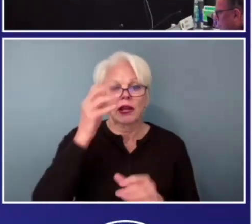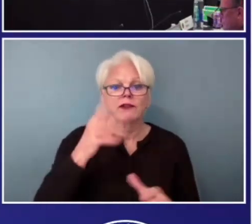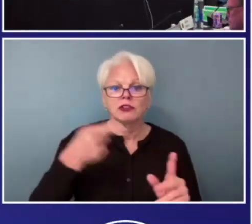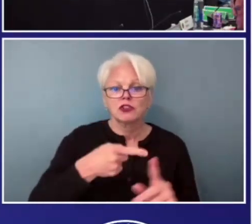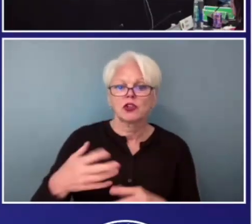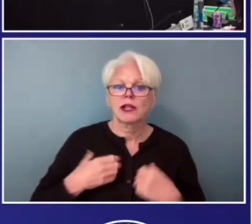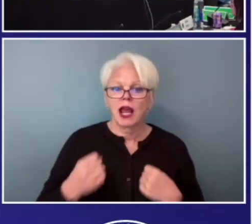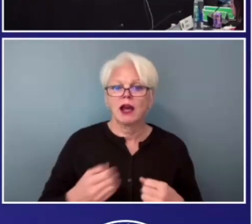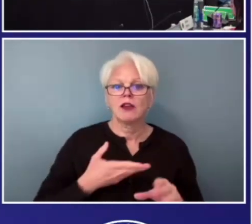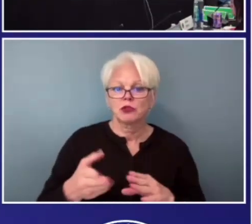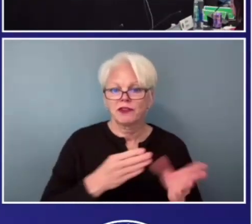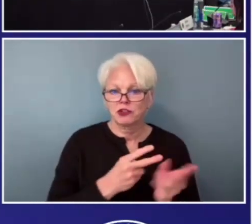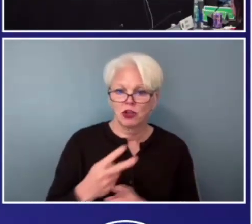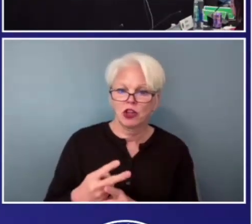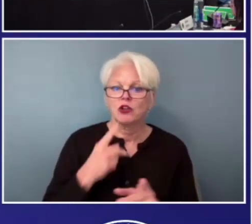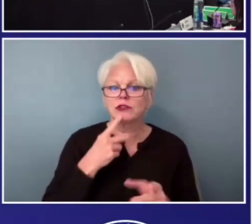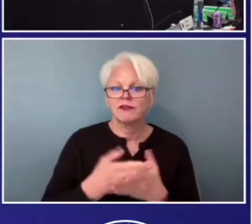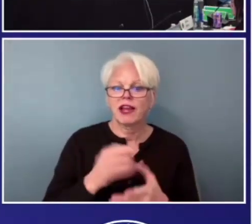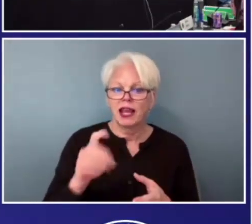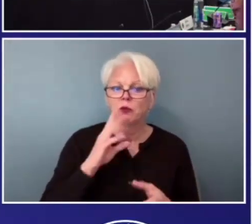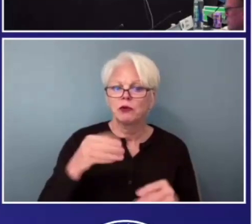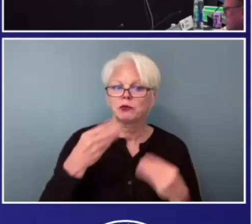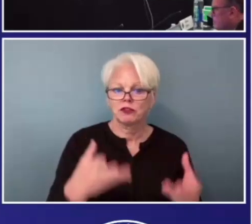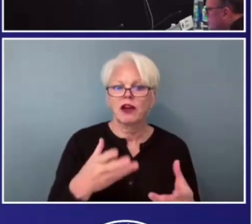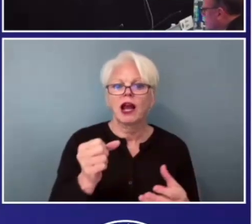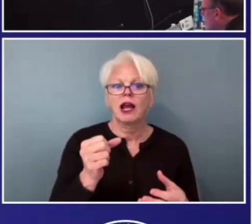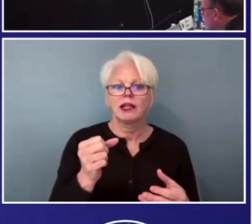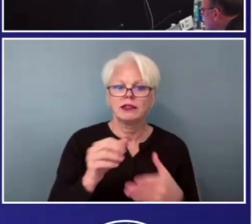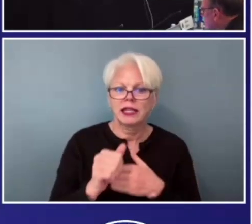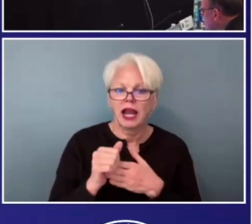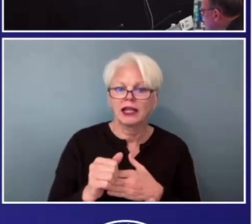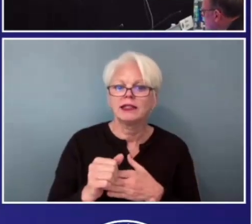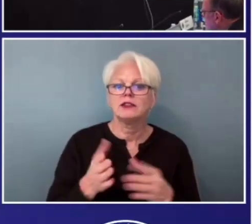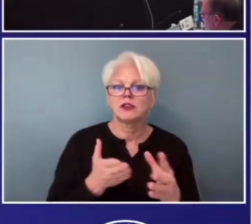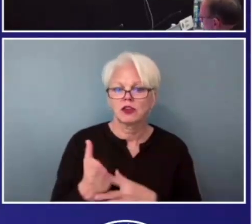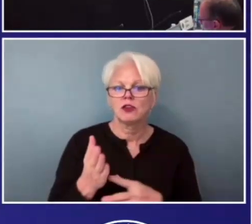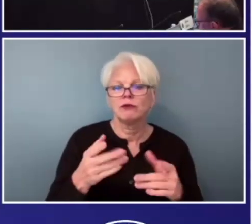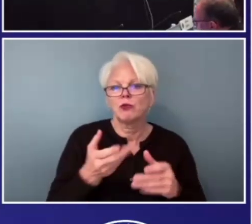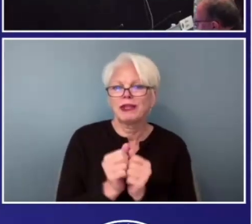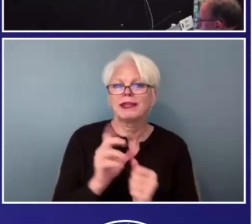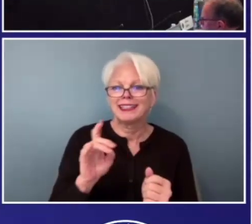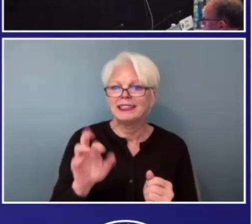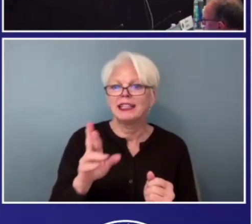of advancing the due date and applying it to principal, and added the ability for default to borrowers to consent to the